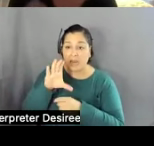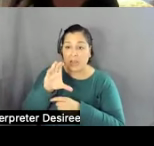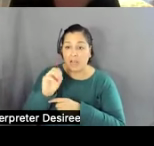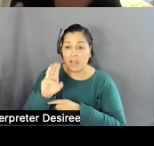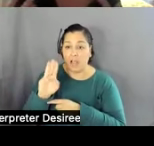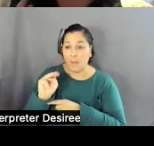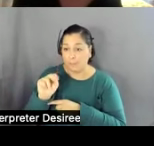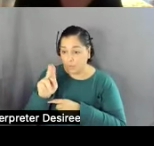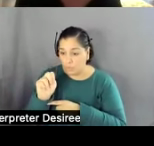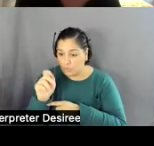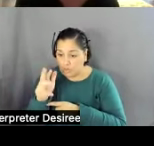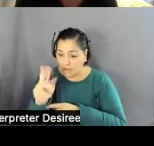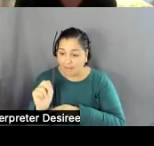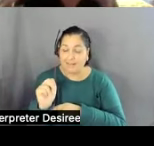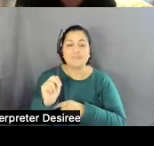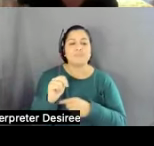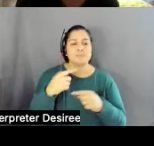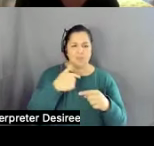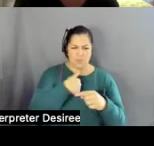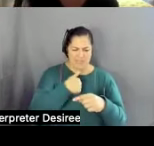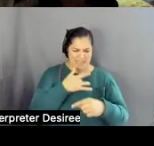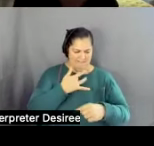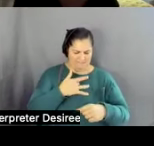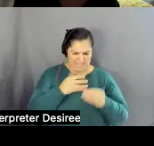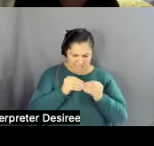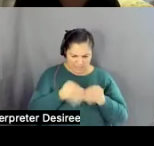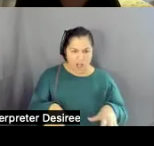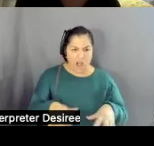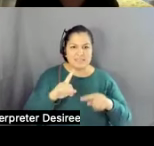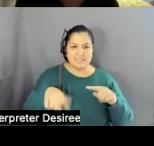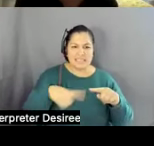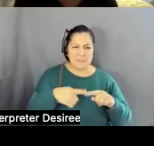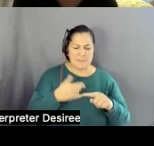that work is about, I bring it down to these really simple engagements